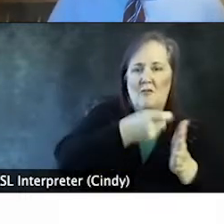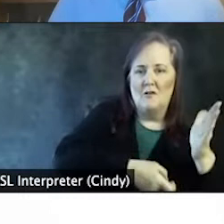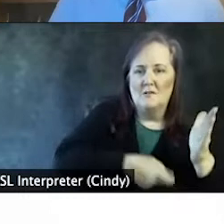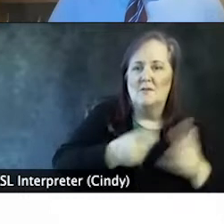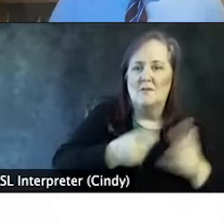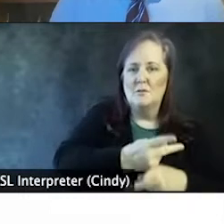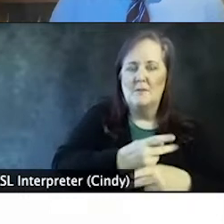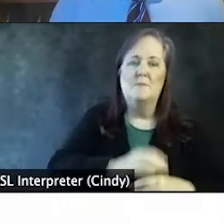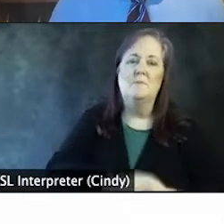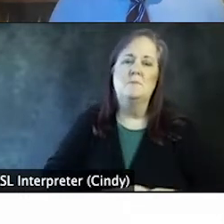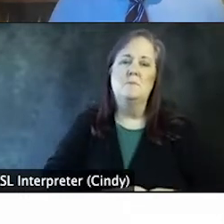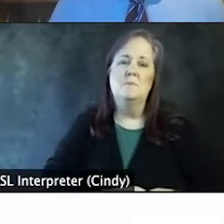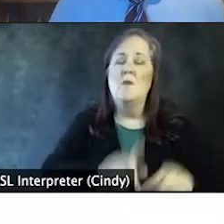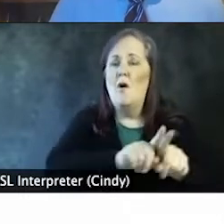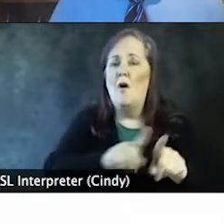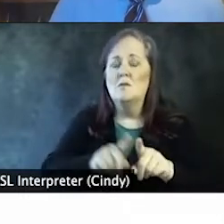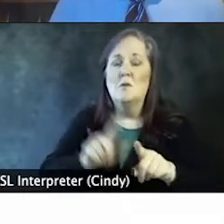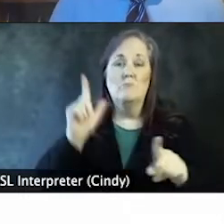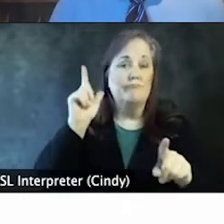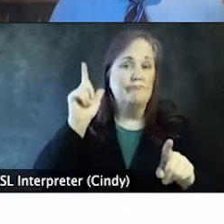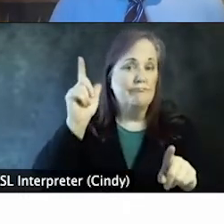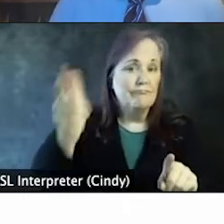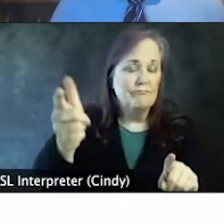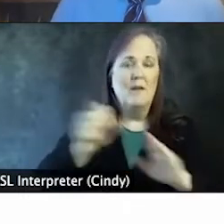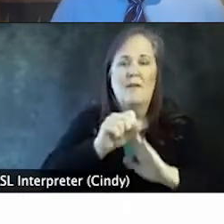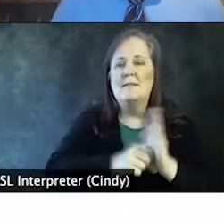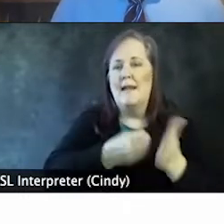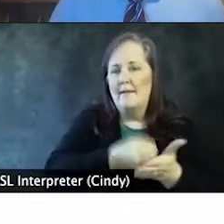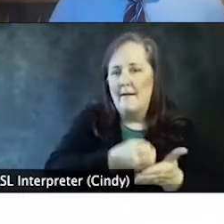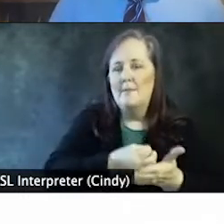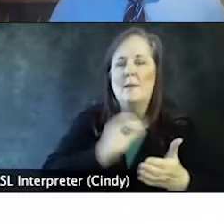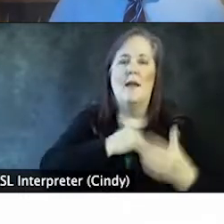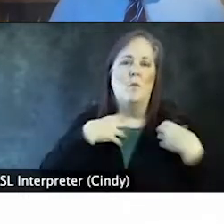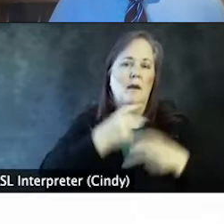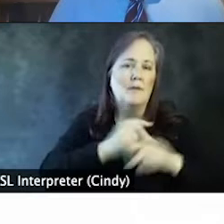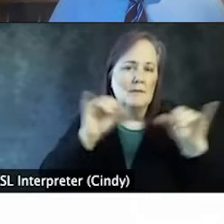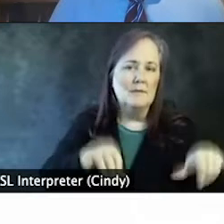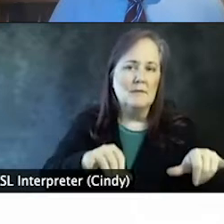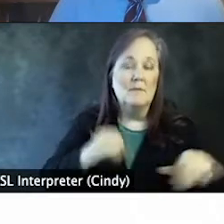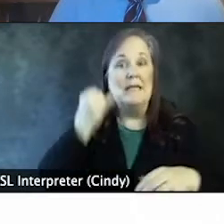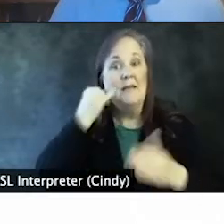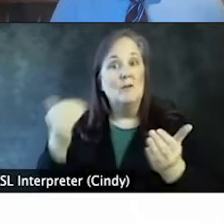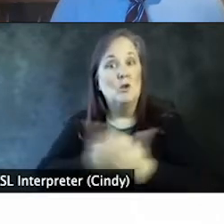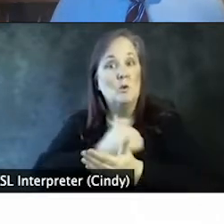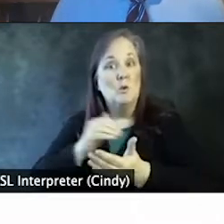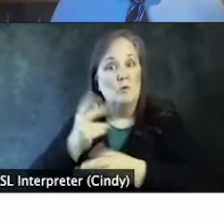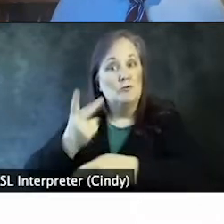Now in terms of the fiscal impact on the state, the primary fiscal impact would be the cost to the state to repay the bonds.